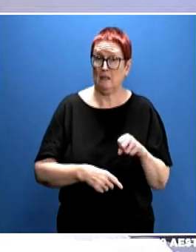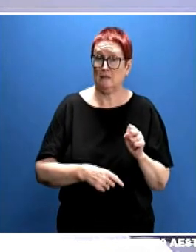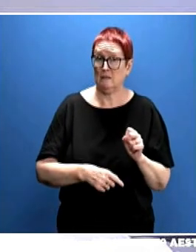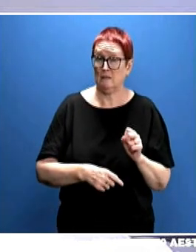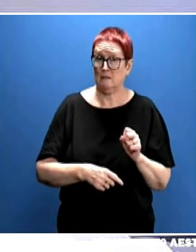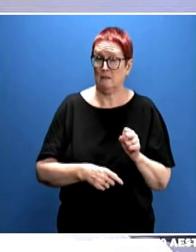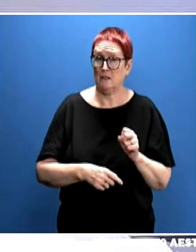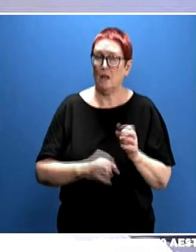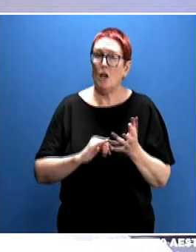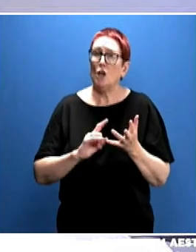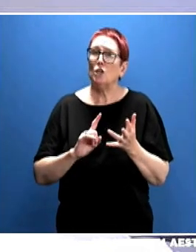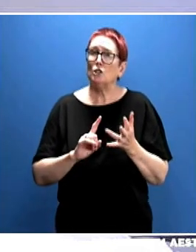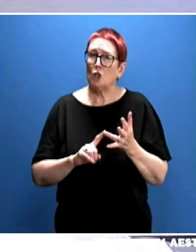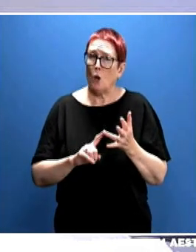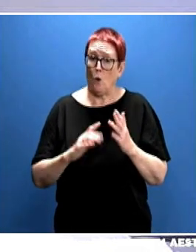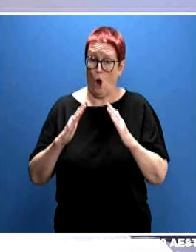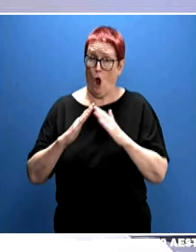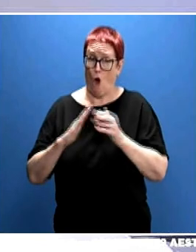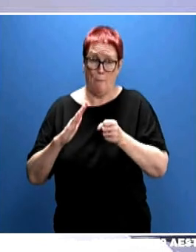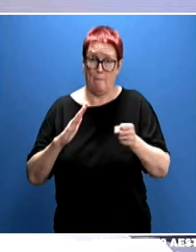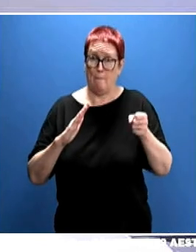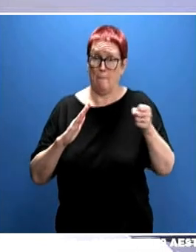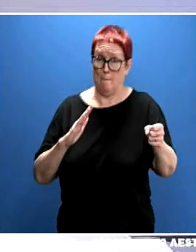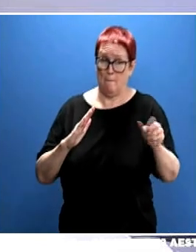So the link between out-of-home care and the secure facility which, as